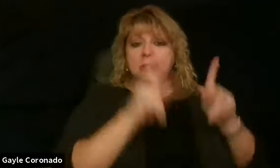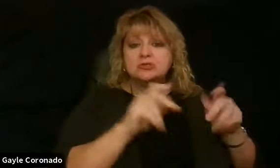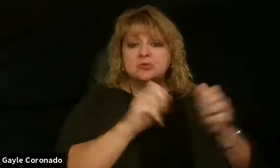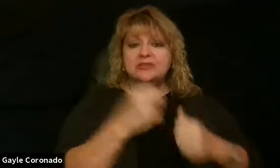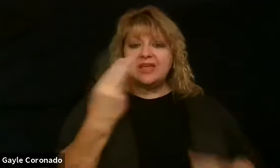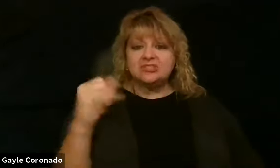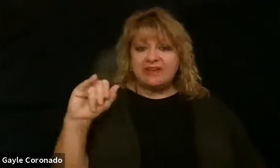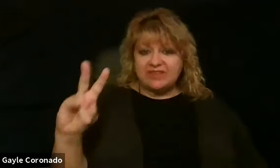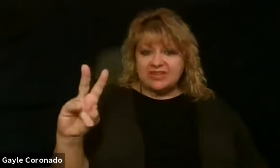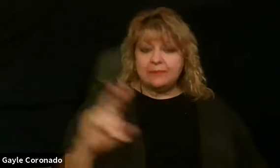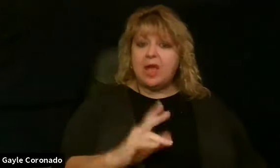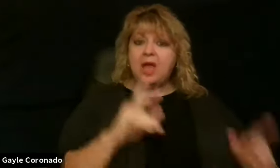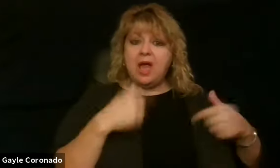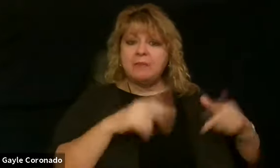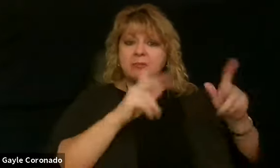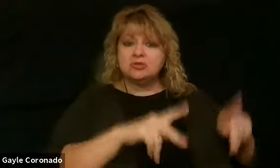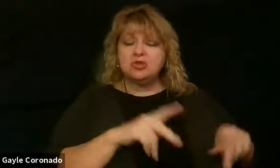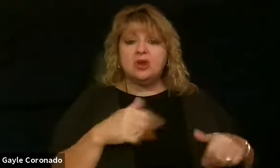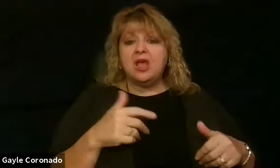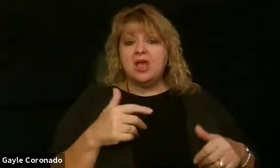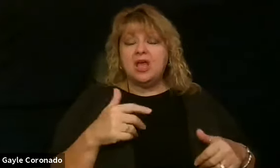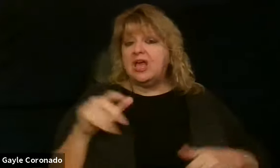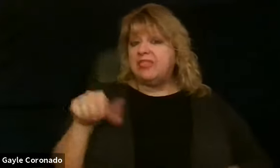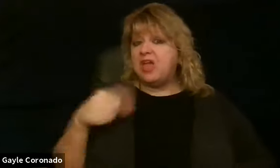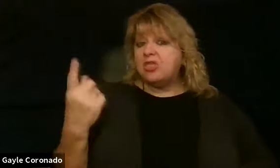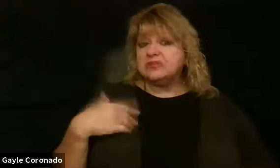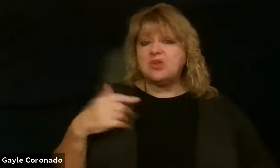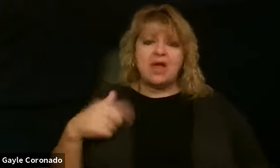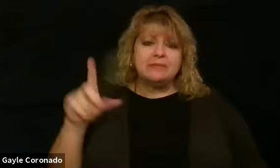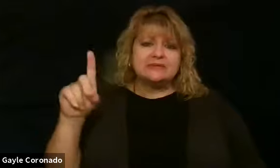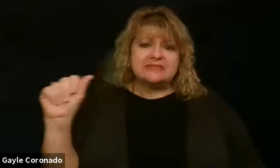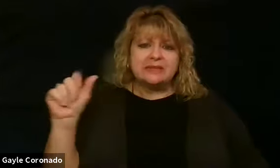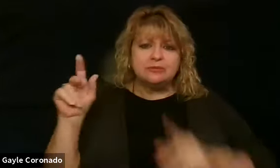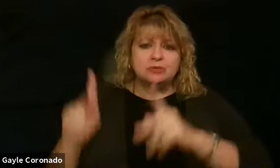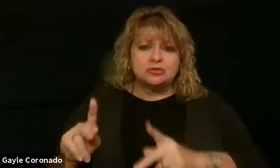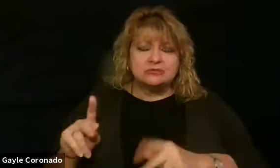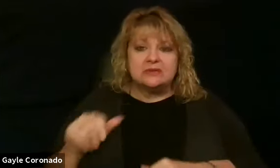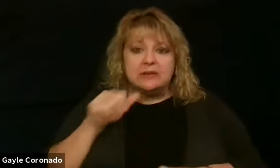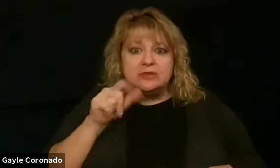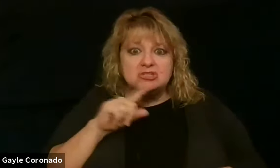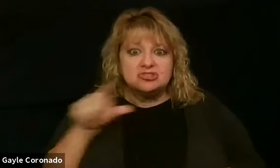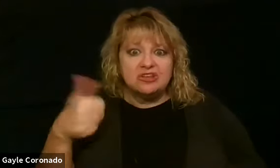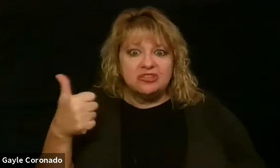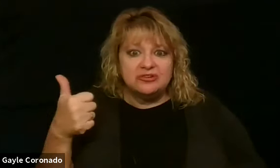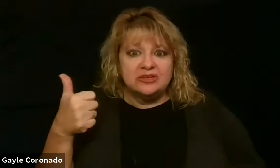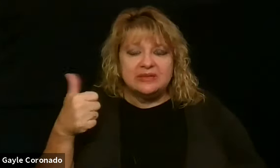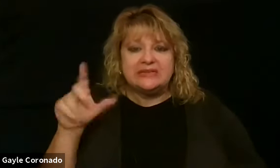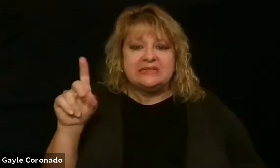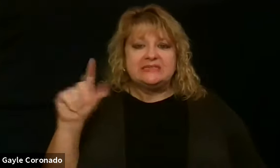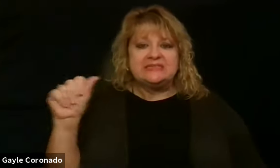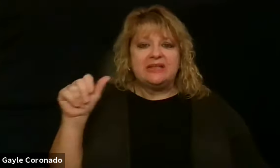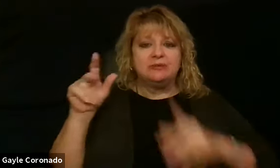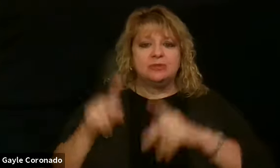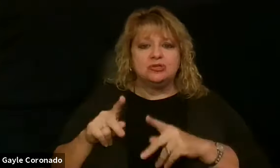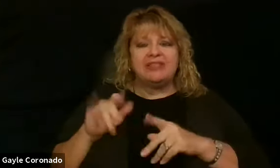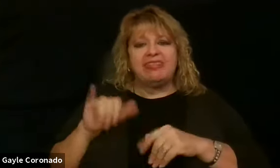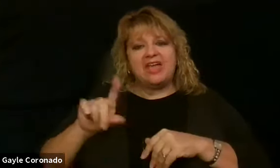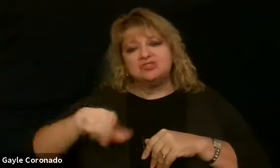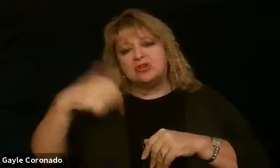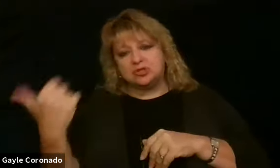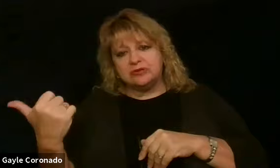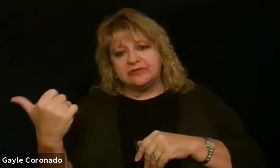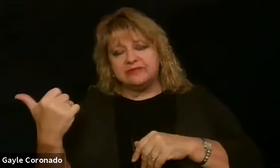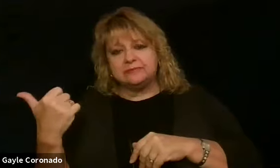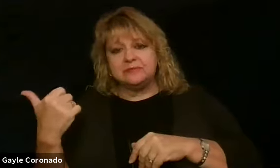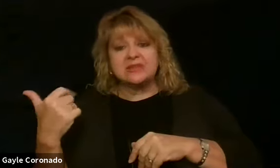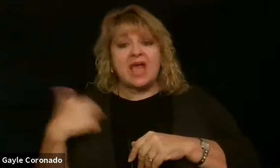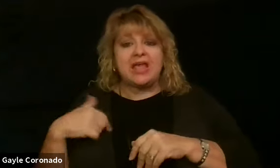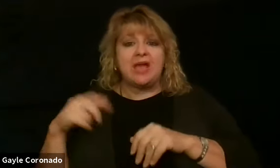first which would be like disabled person, or I don't know what another alternative would be but it disabled person will be your alternative. So Wilbert would you want to answer that question.